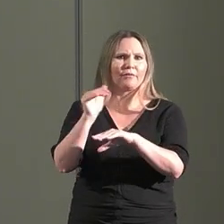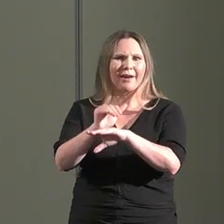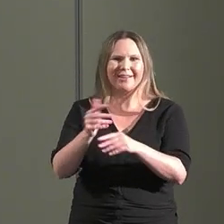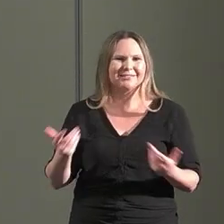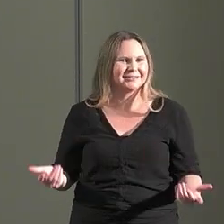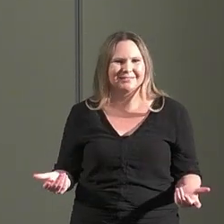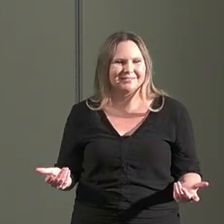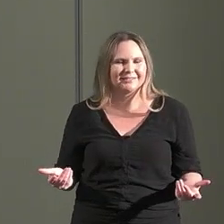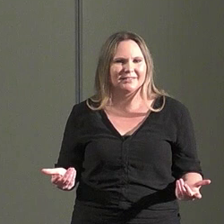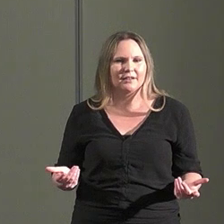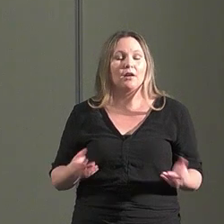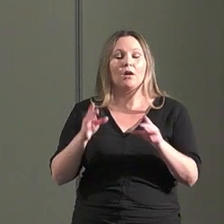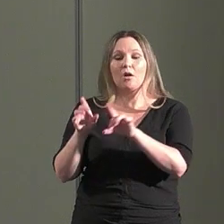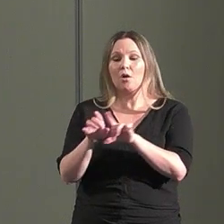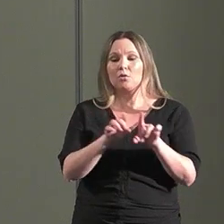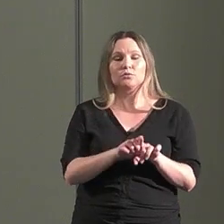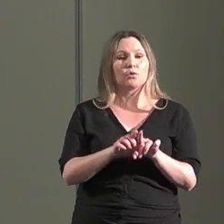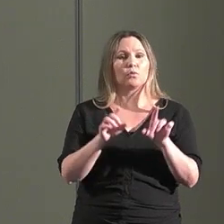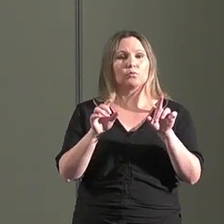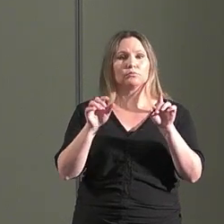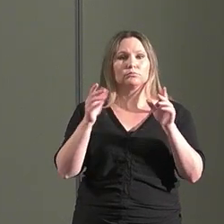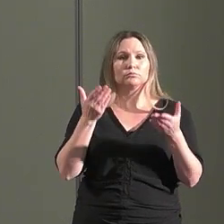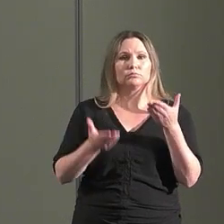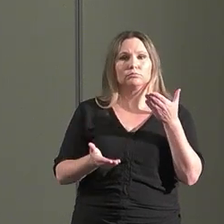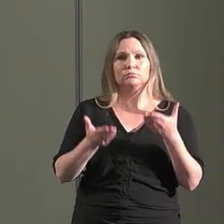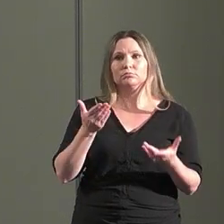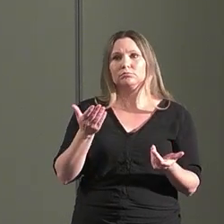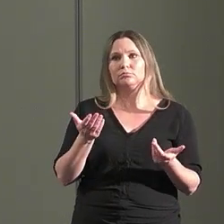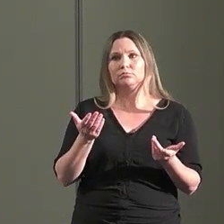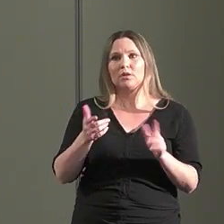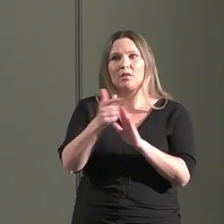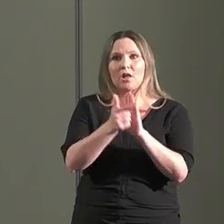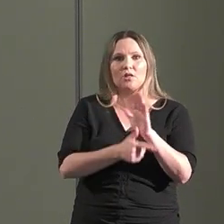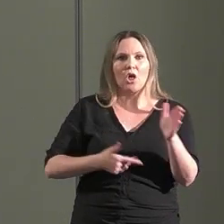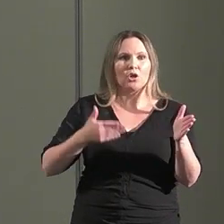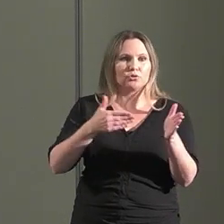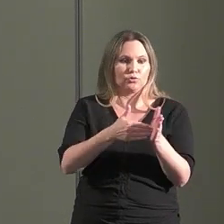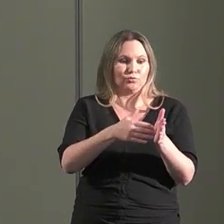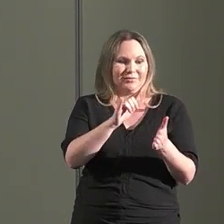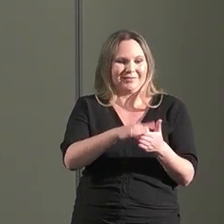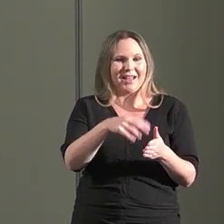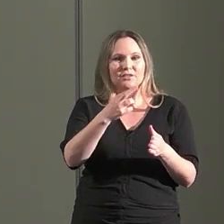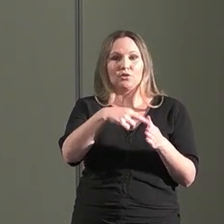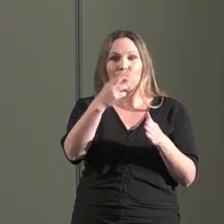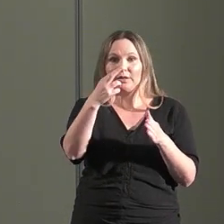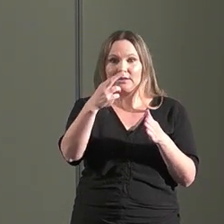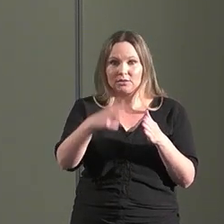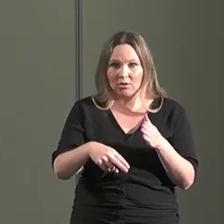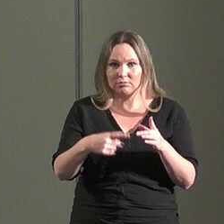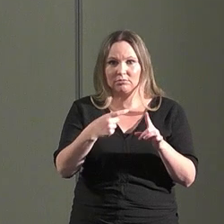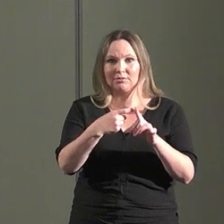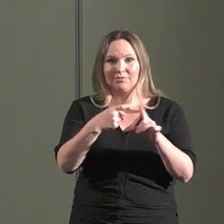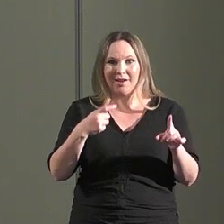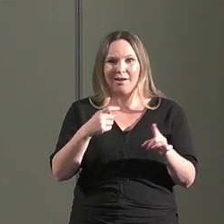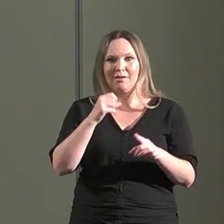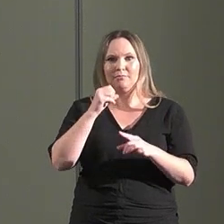And it could also be that the lawsuit is the result of inaccessibility.